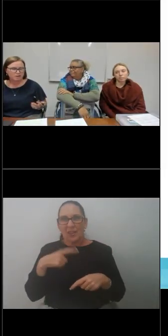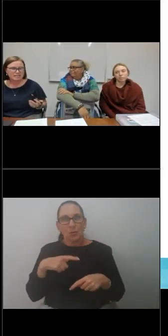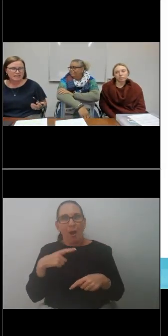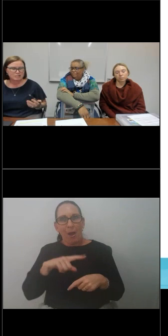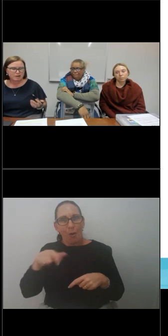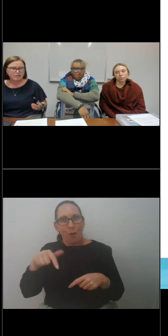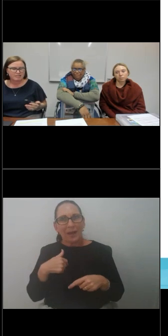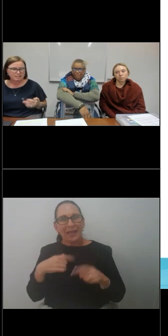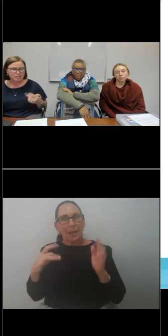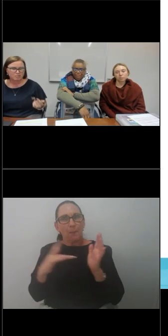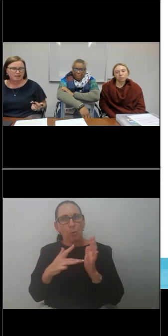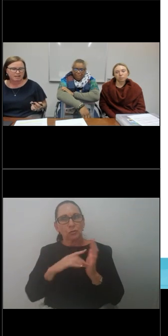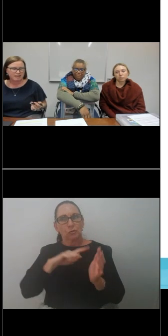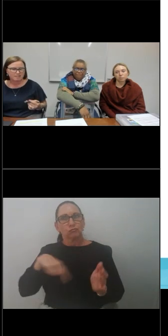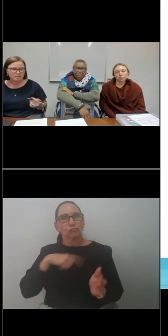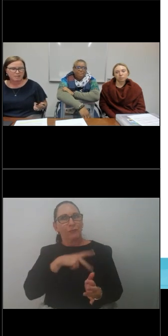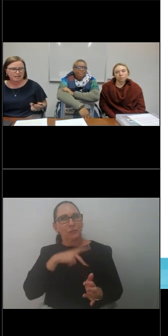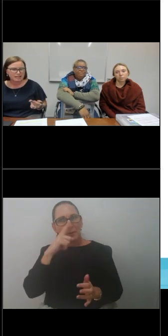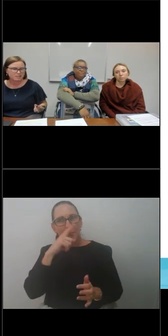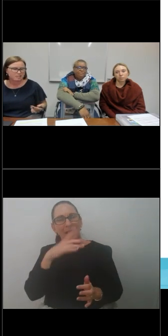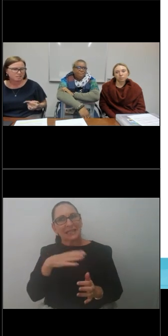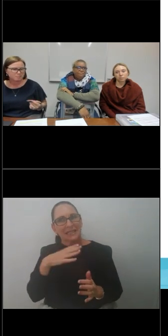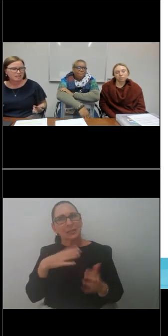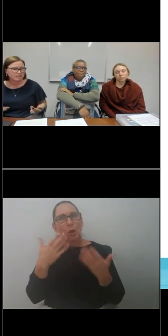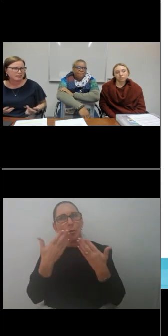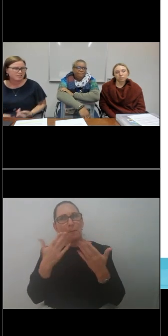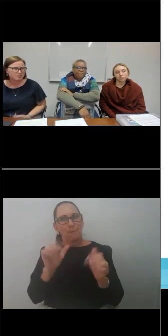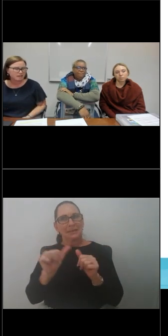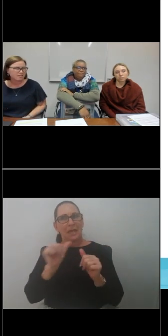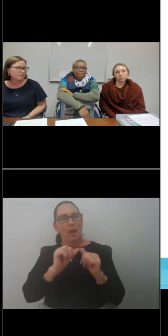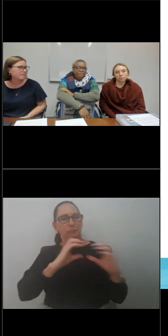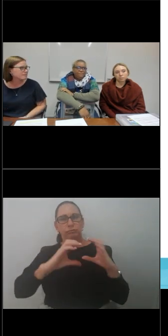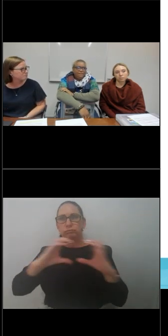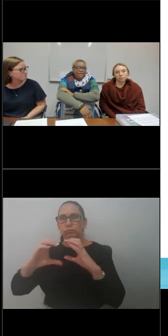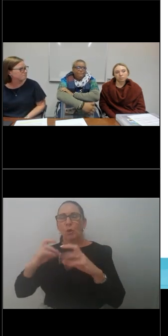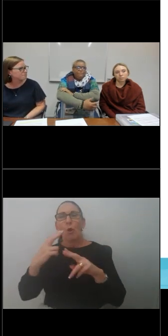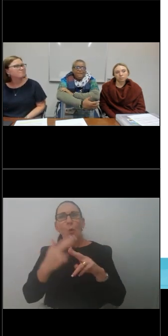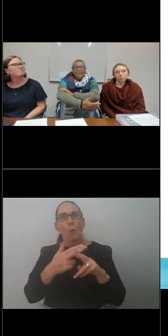down these barriers and communicate about legal issues really clearly to our clients um for me I